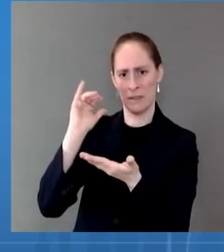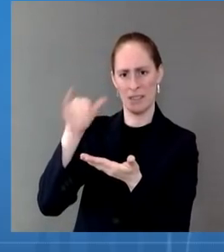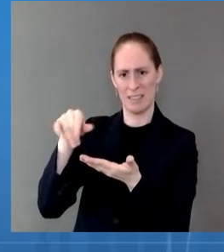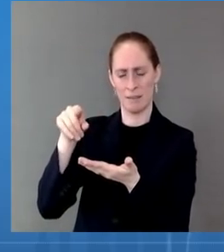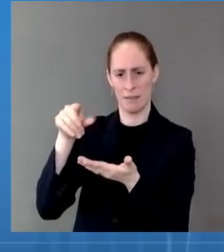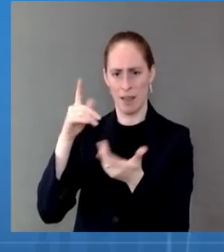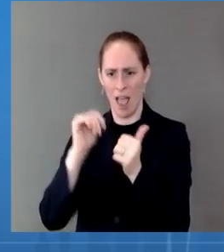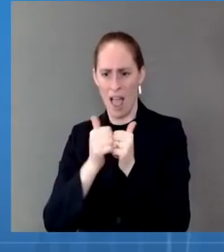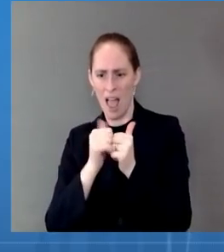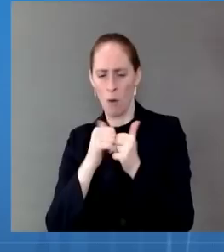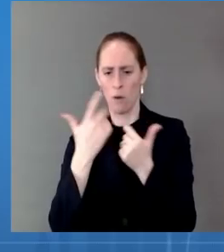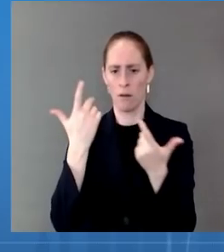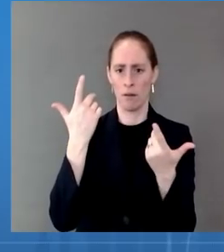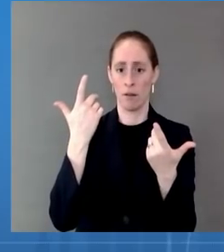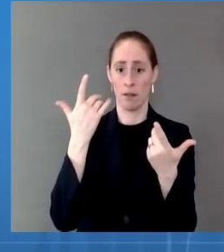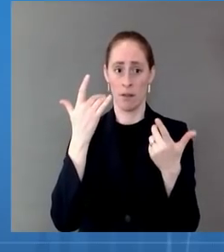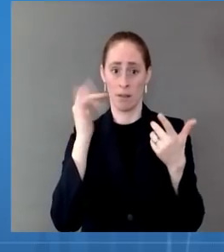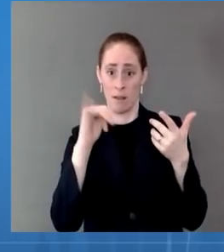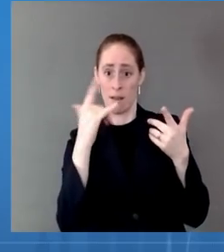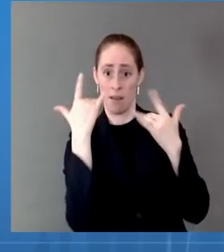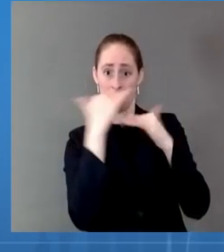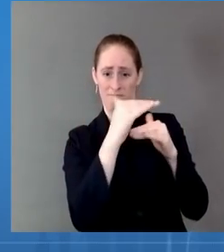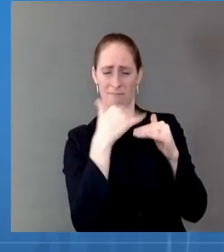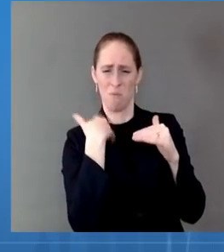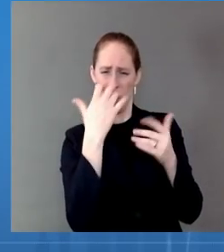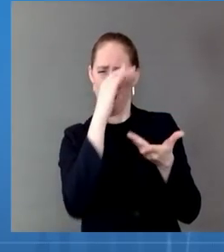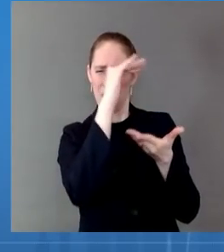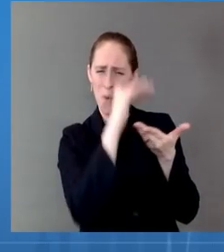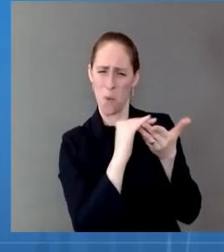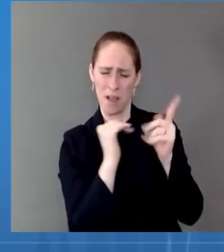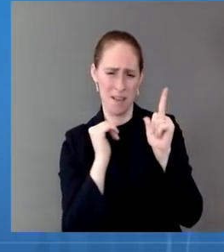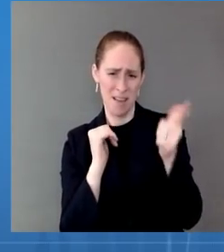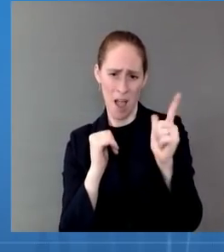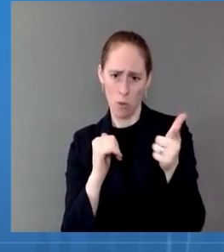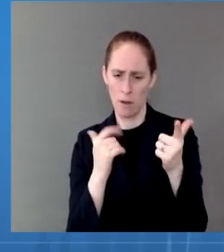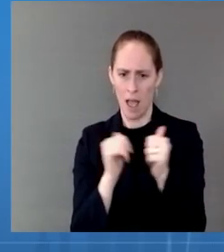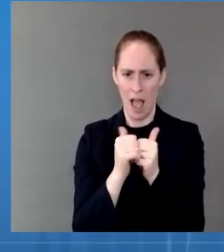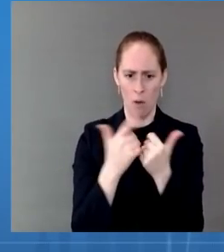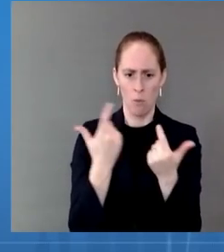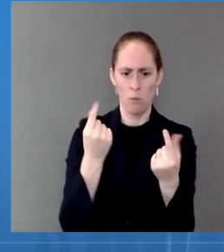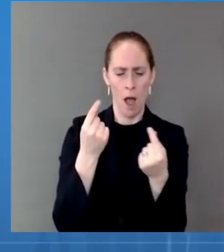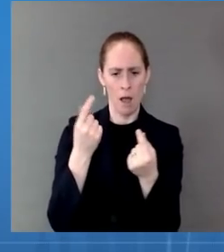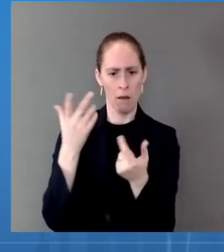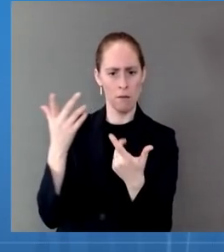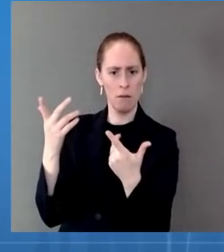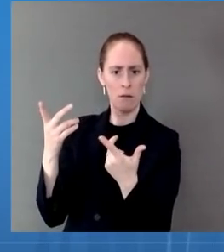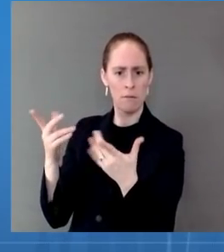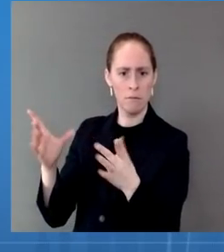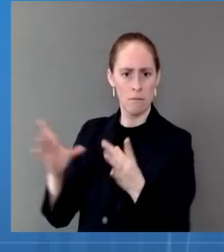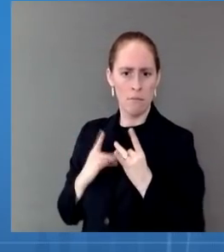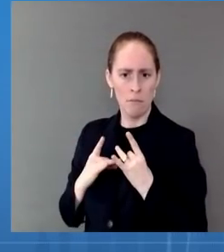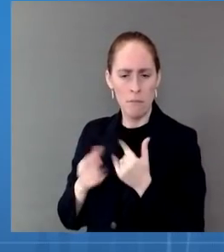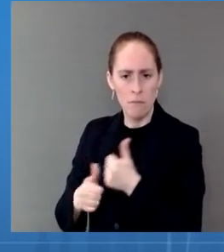what the risk of increased influx of patients. Balance of individuals who are infected balanced